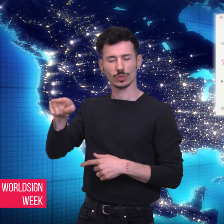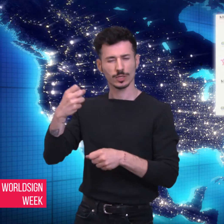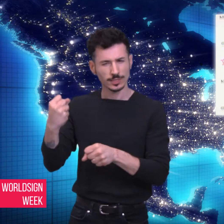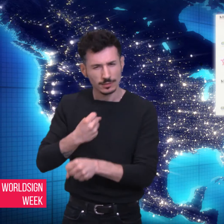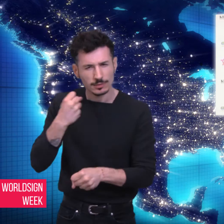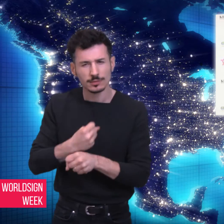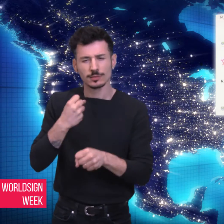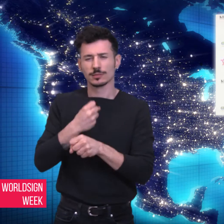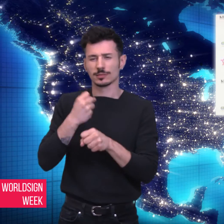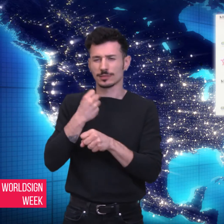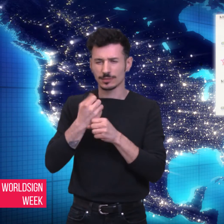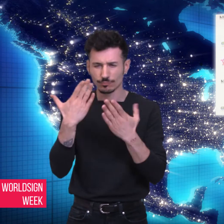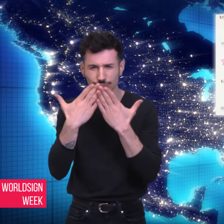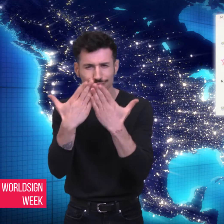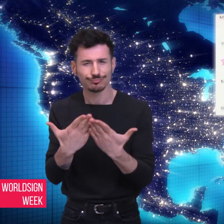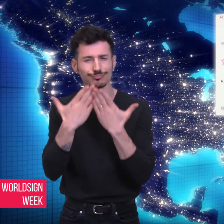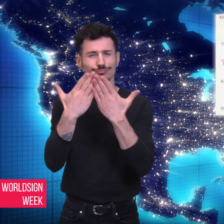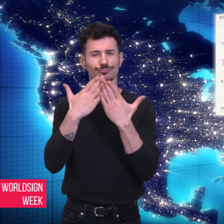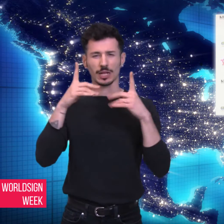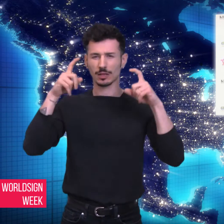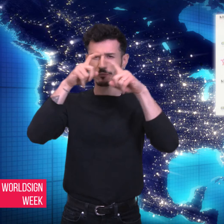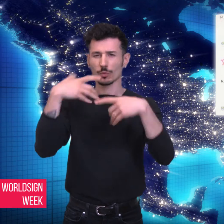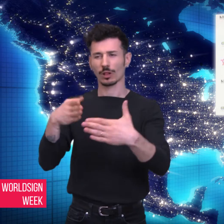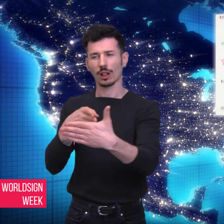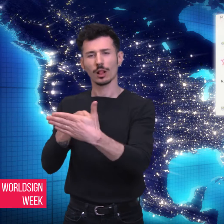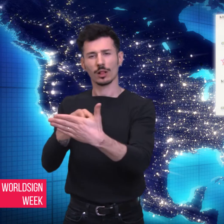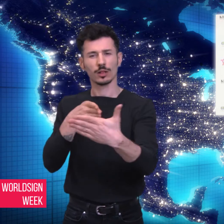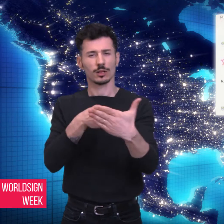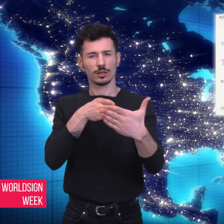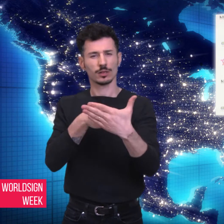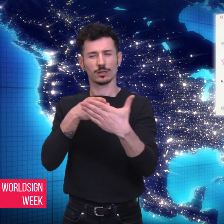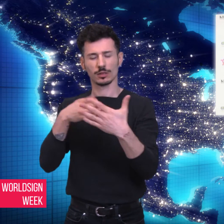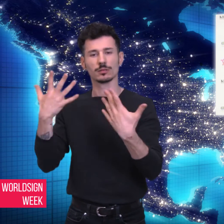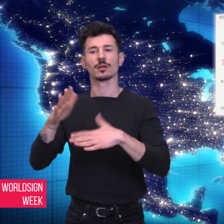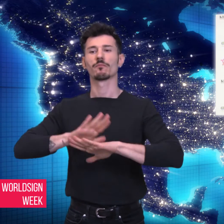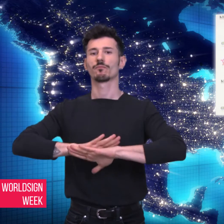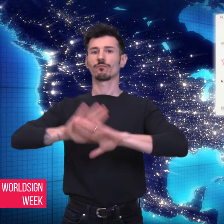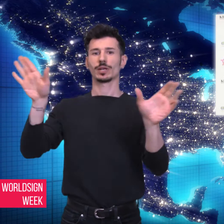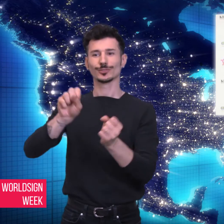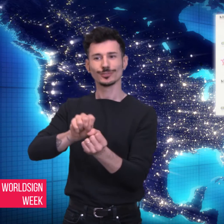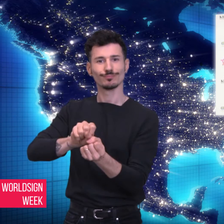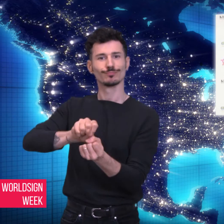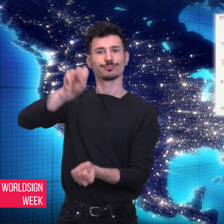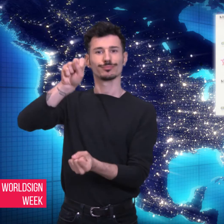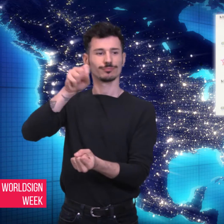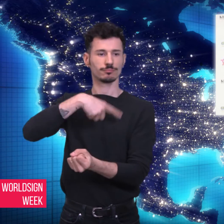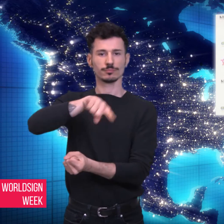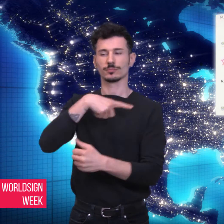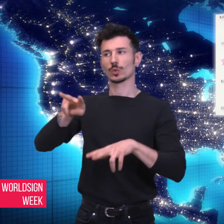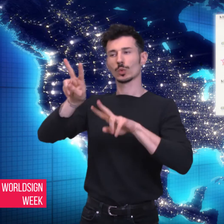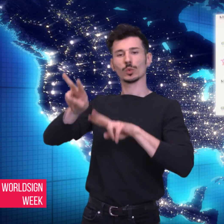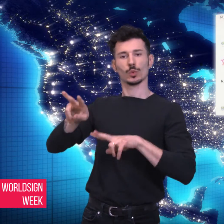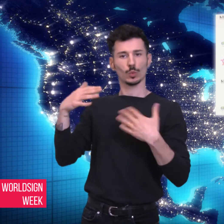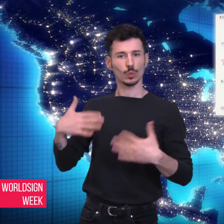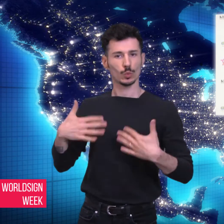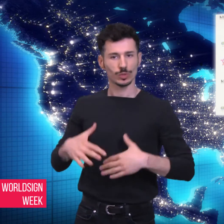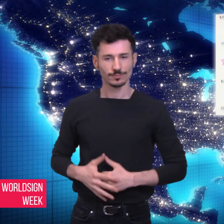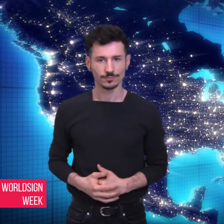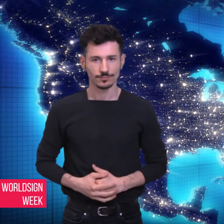Many looked to Qobo as an inspiration for others because of the hardships he had to endure to obtain his law degree.